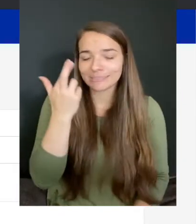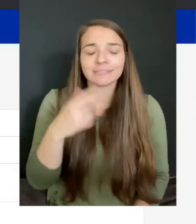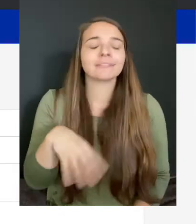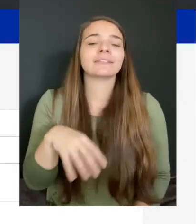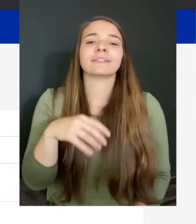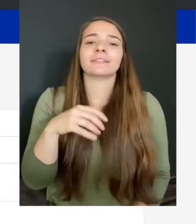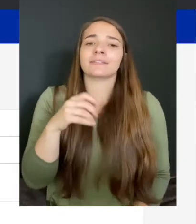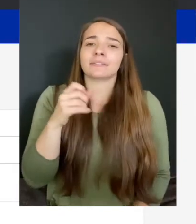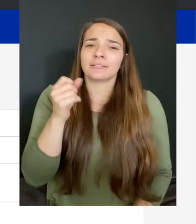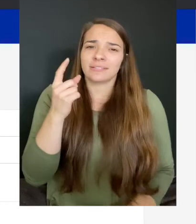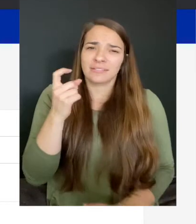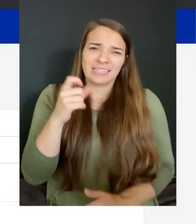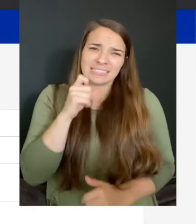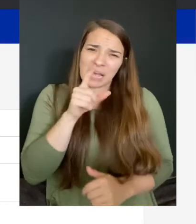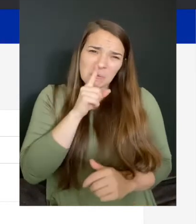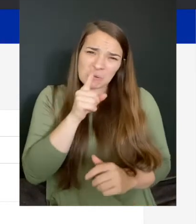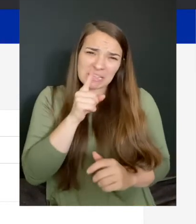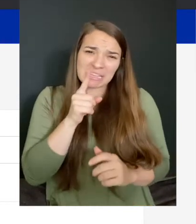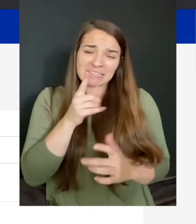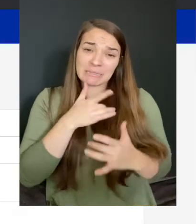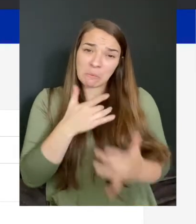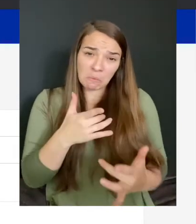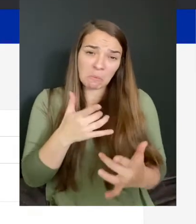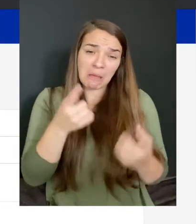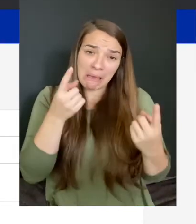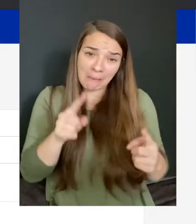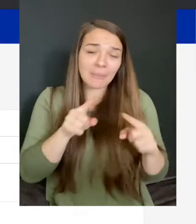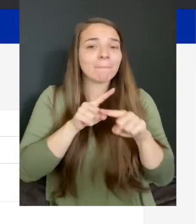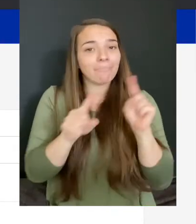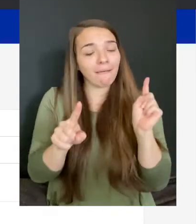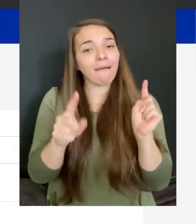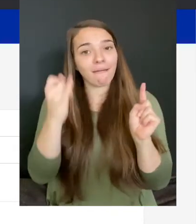very common to do that, but if something changed, I start the semester or something changes